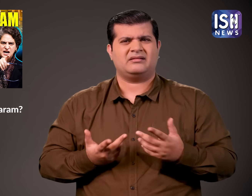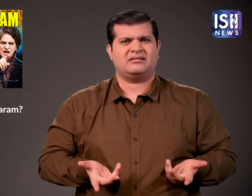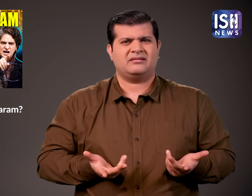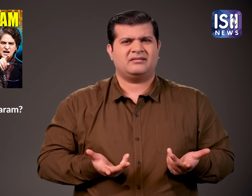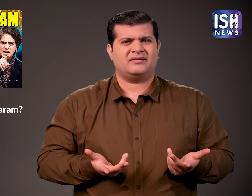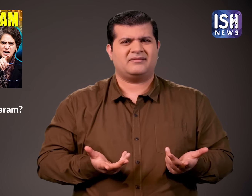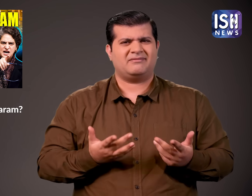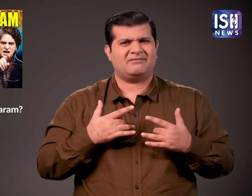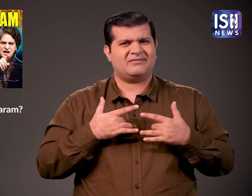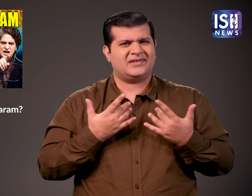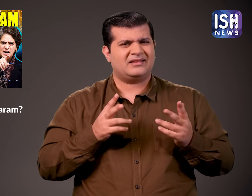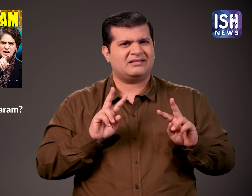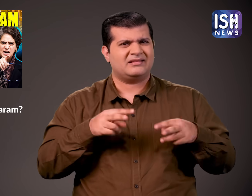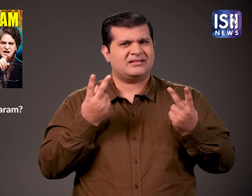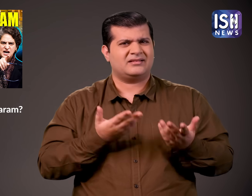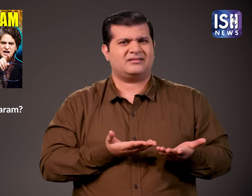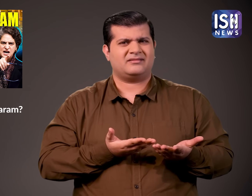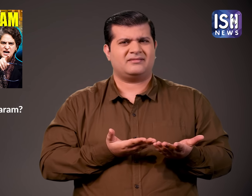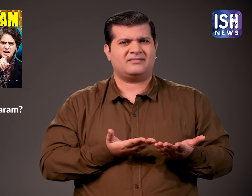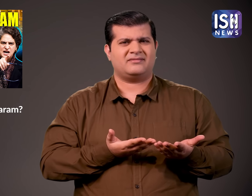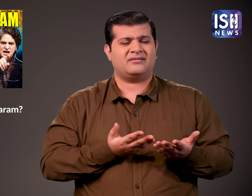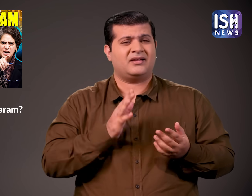This pattern feels extremely strange.